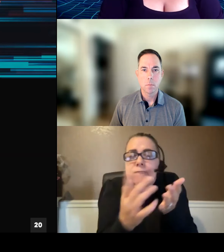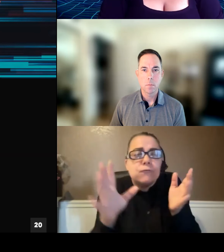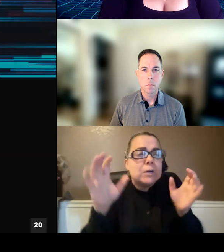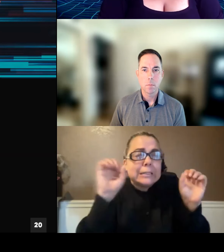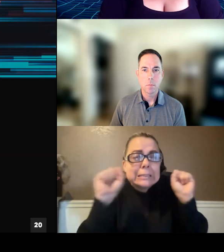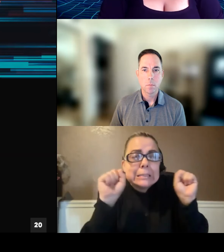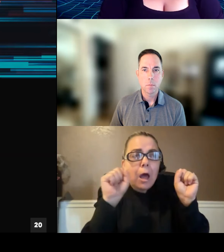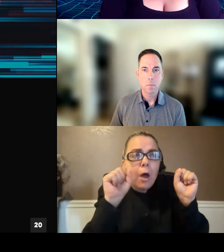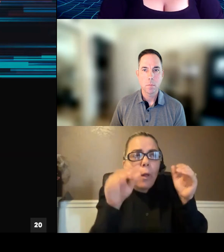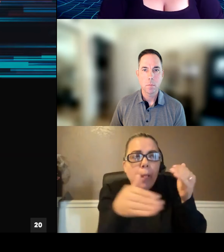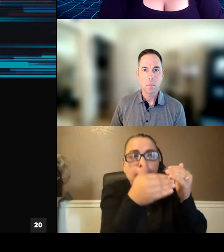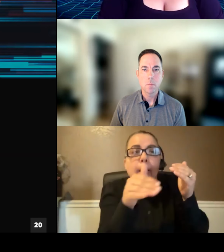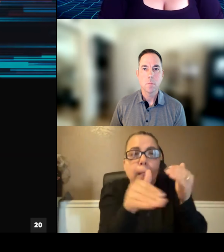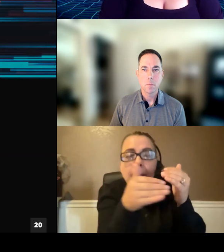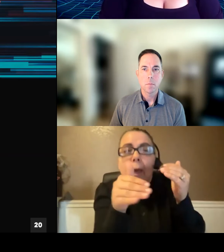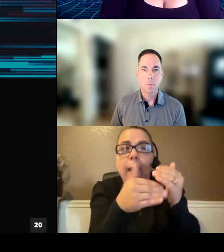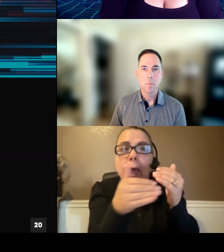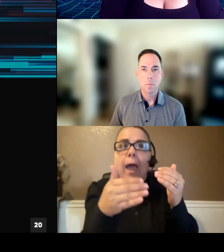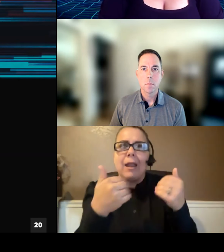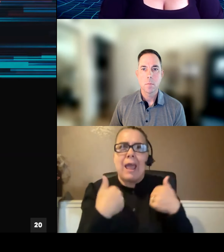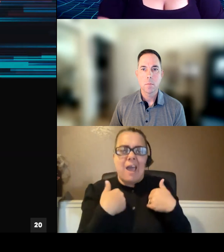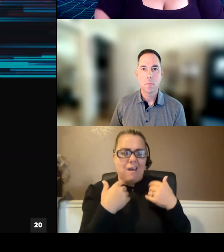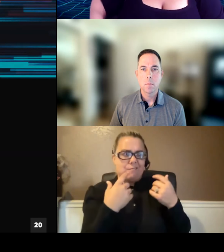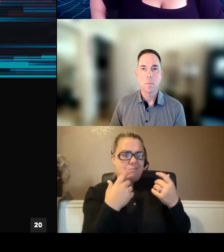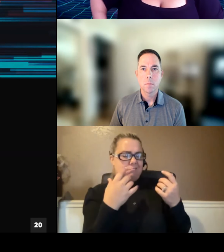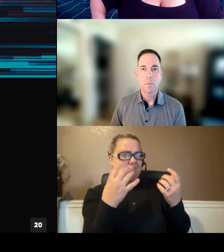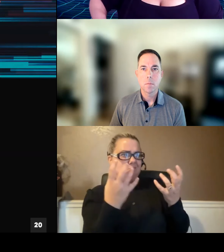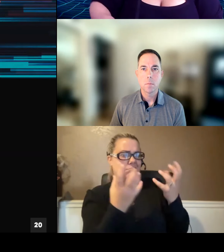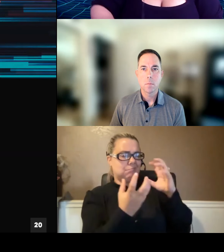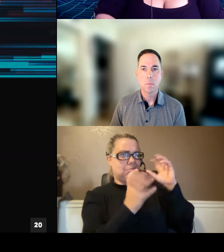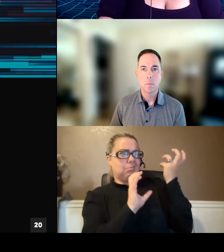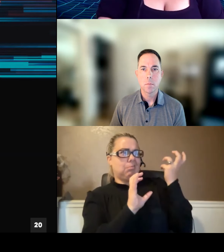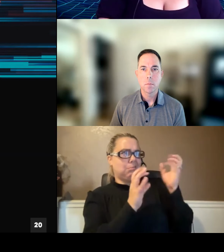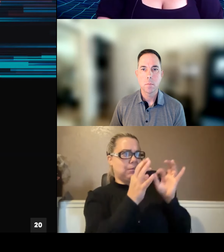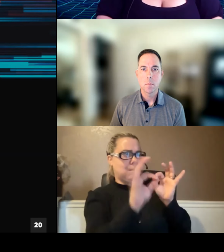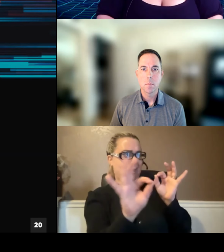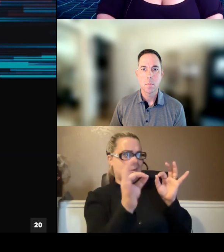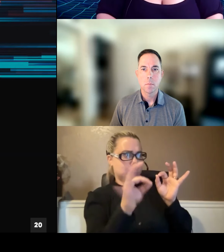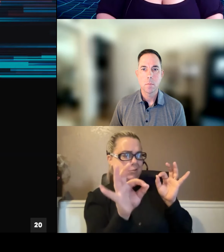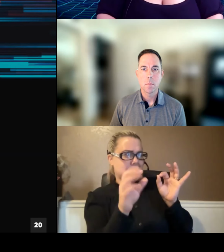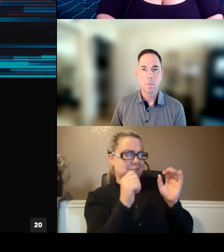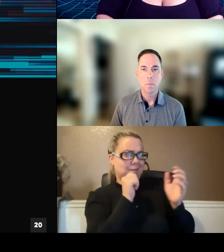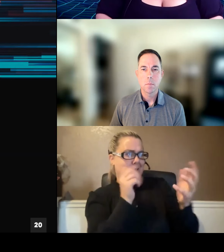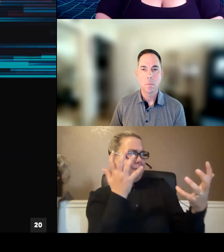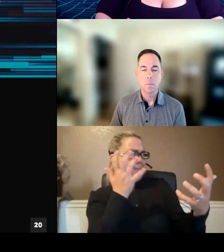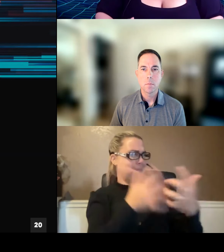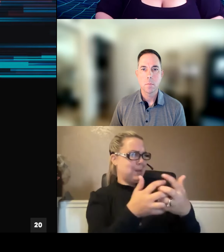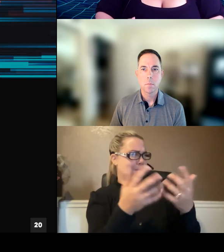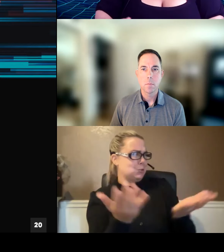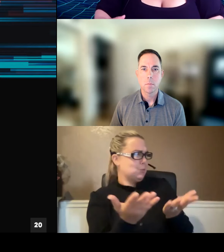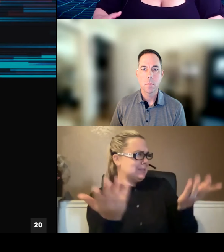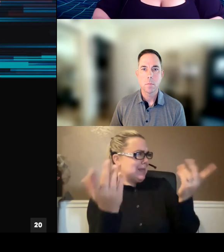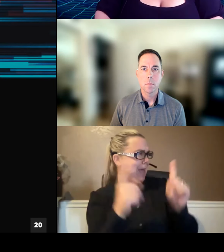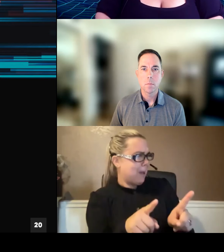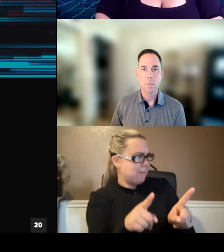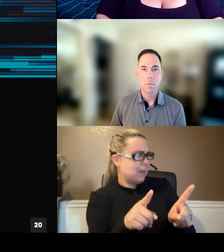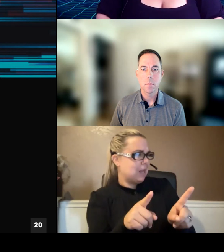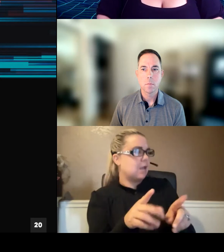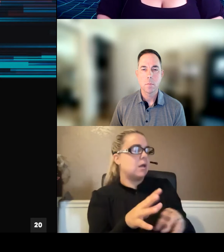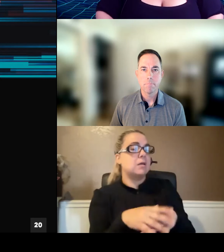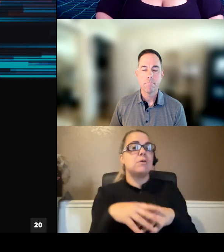context. Because, again, I do think this would be -- this is ten years in the future, so I don't